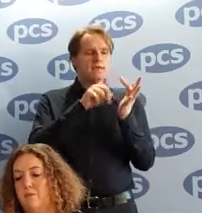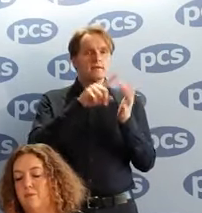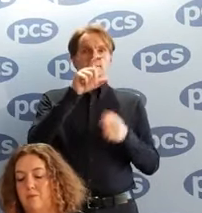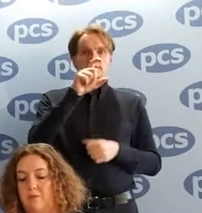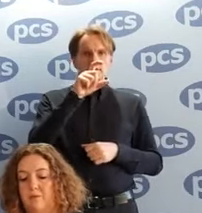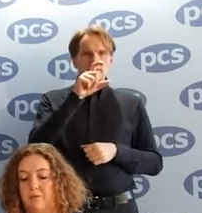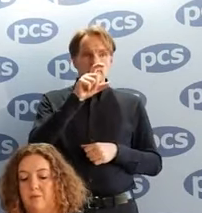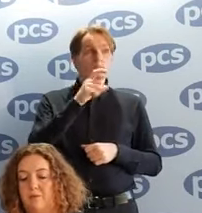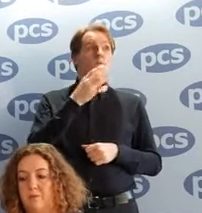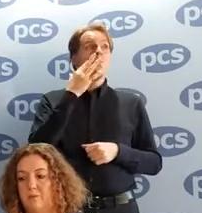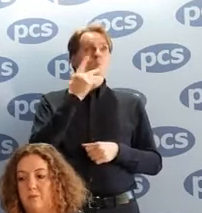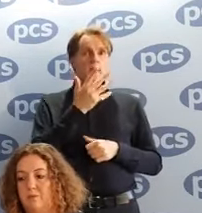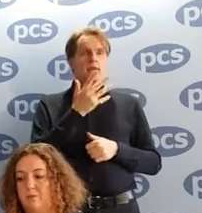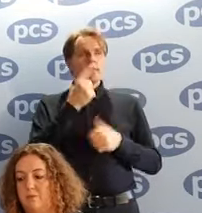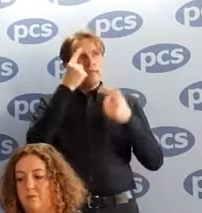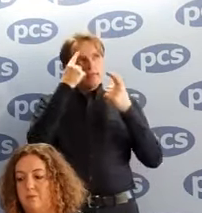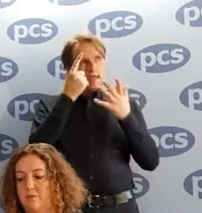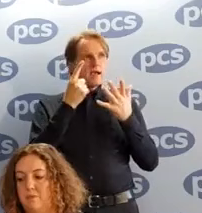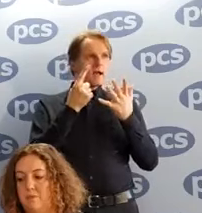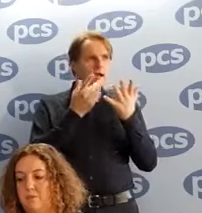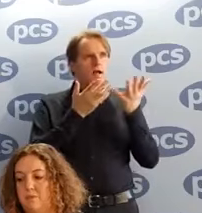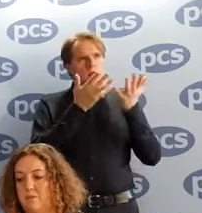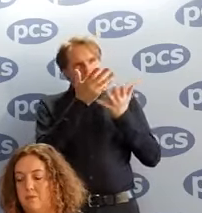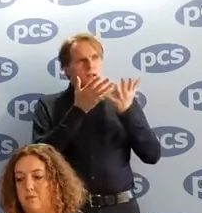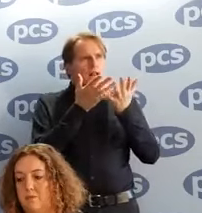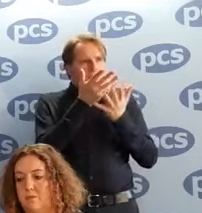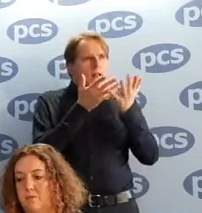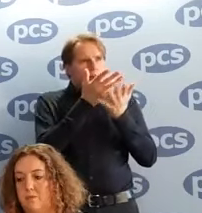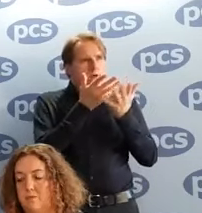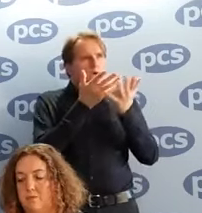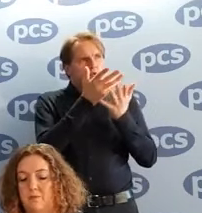negotiations are reaching an endpoint, we will come out to our members and our